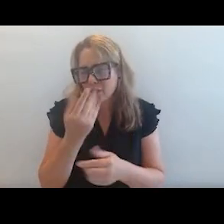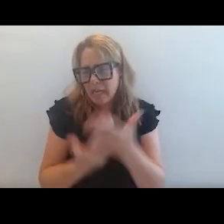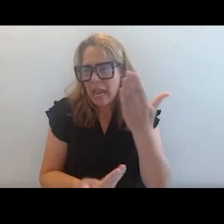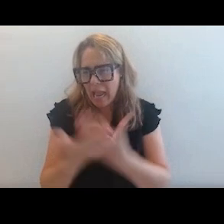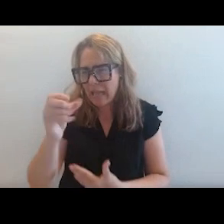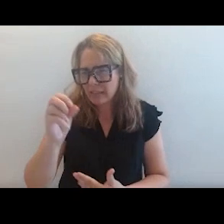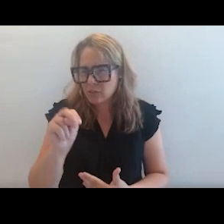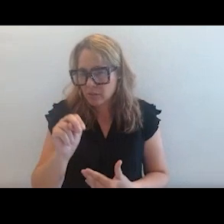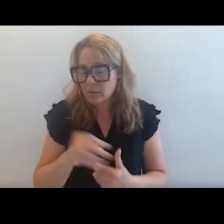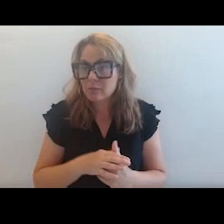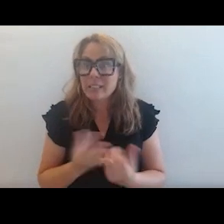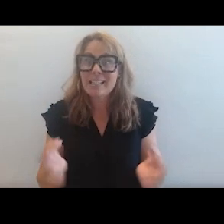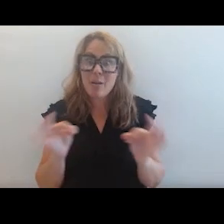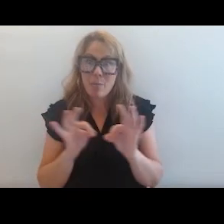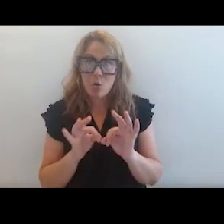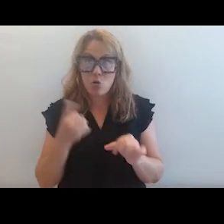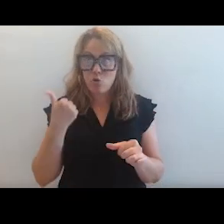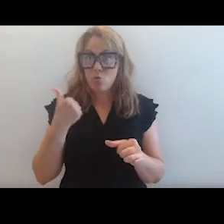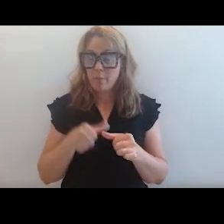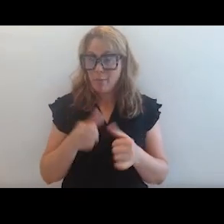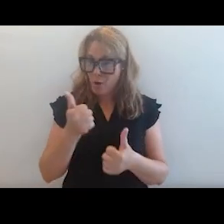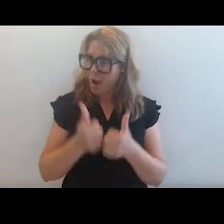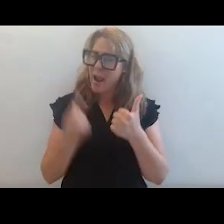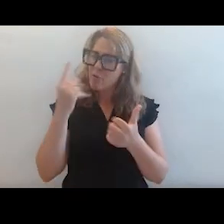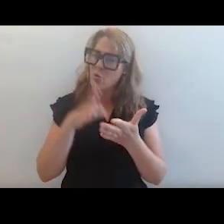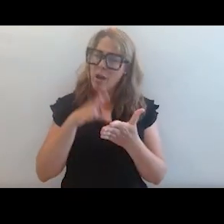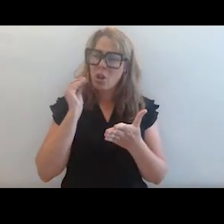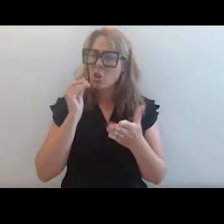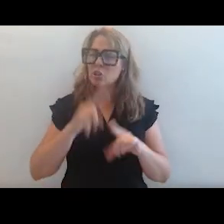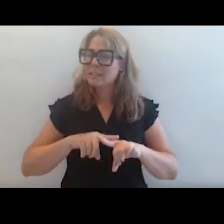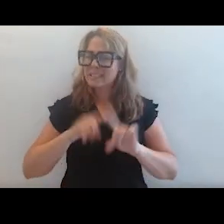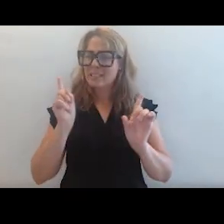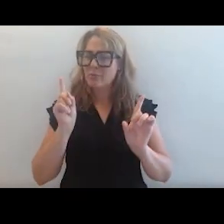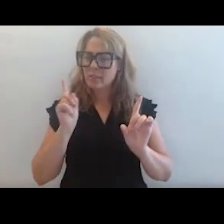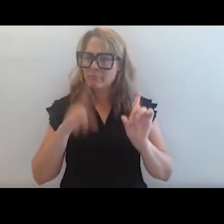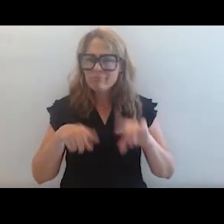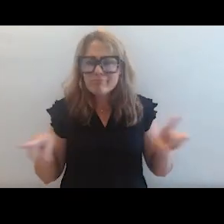It is critical to keep in mind that everyone learns differently. To reach the most learners